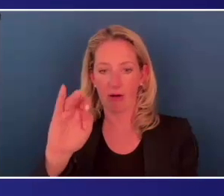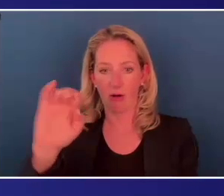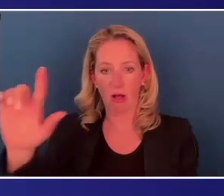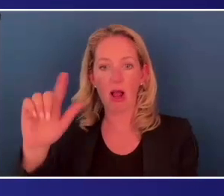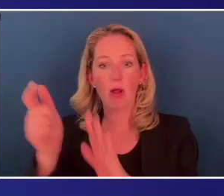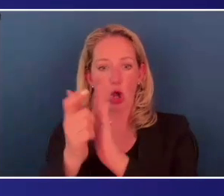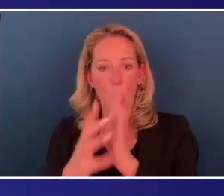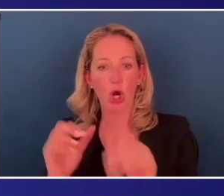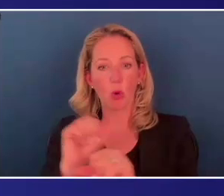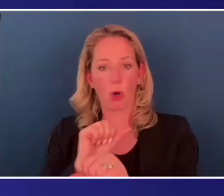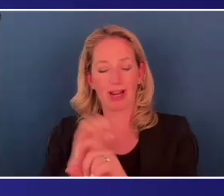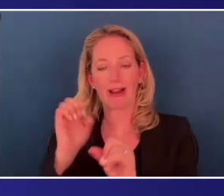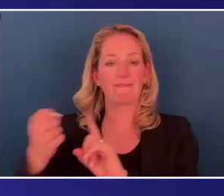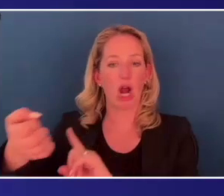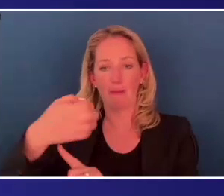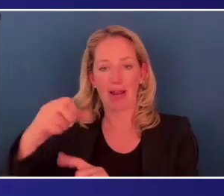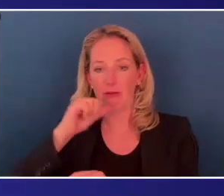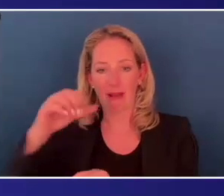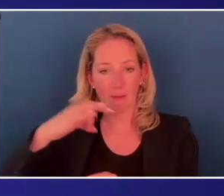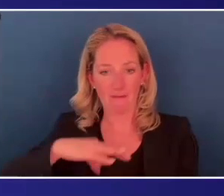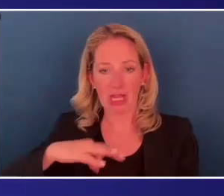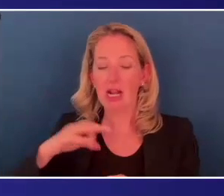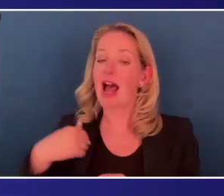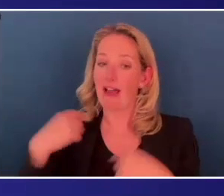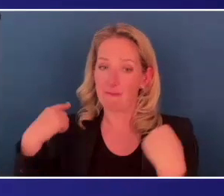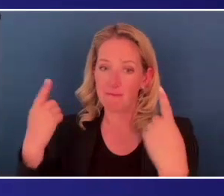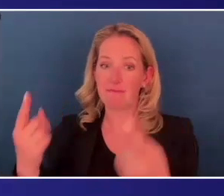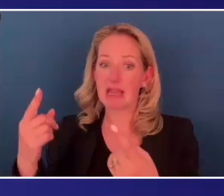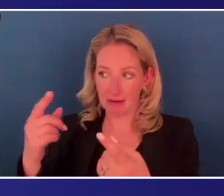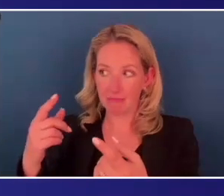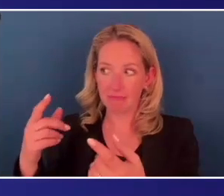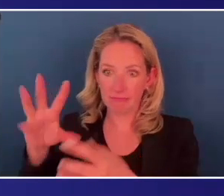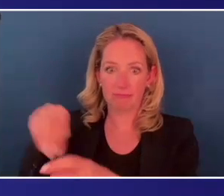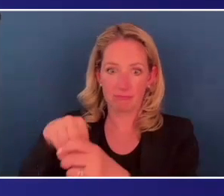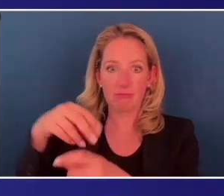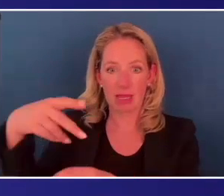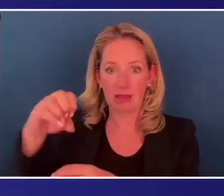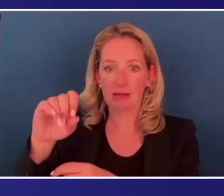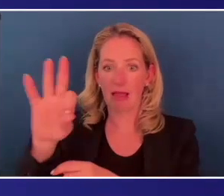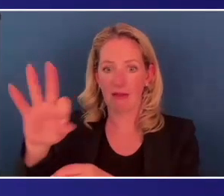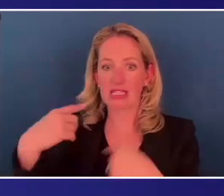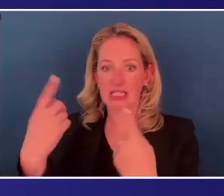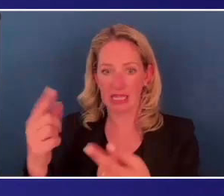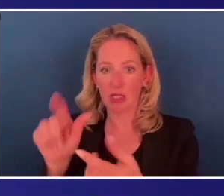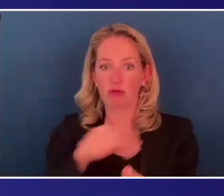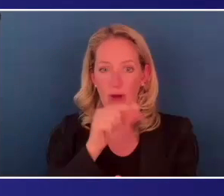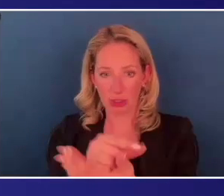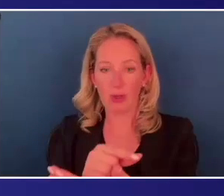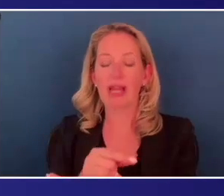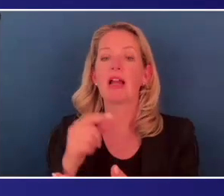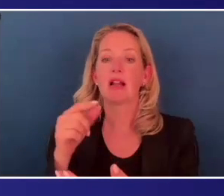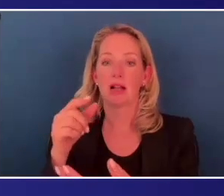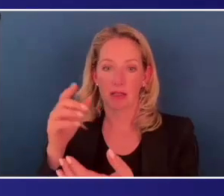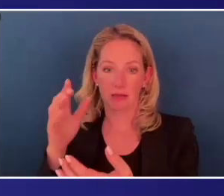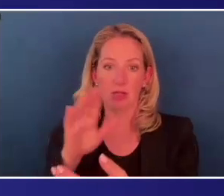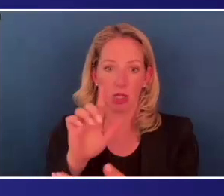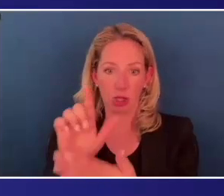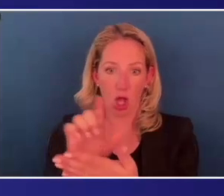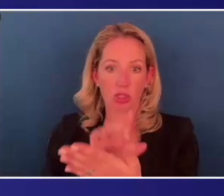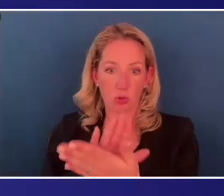I have been pursuing PSLF since I graduated law school in 2,019 and I've been trying to get out of the safe forbearance since last summer.